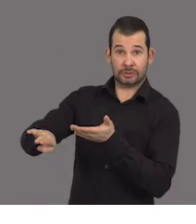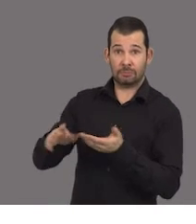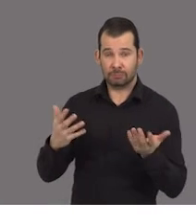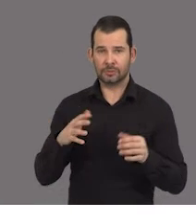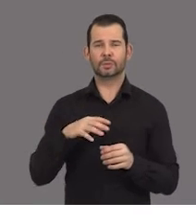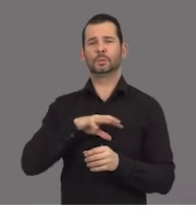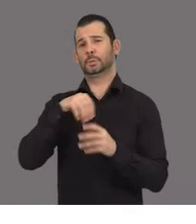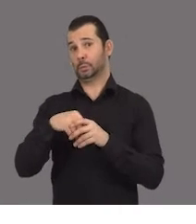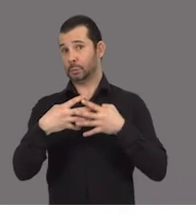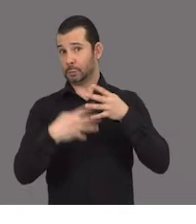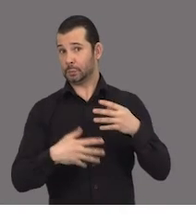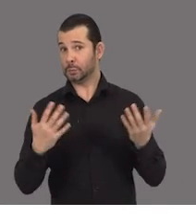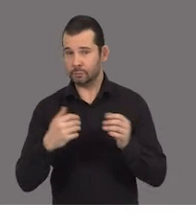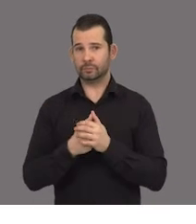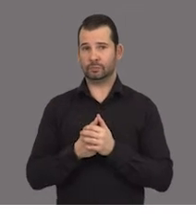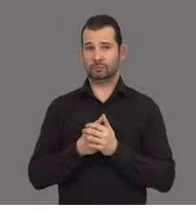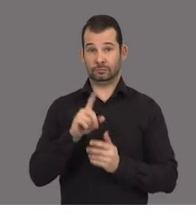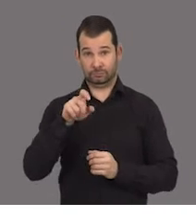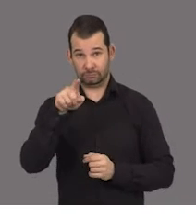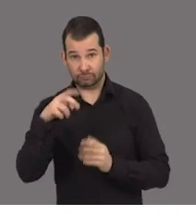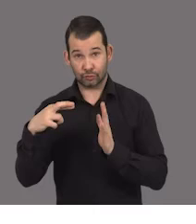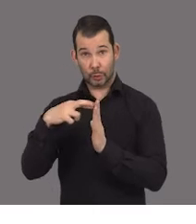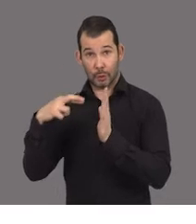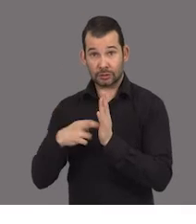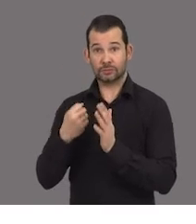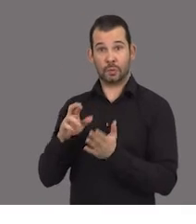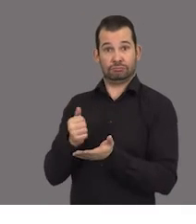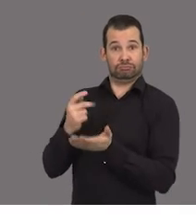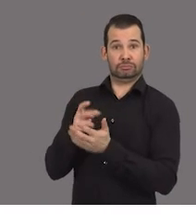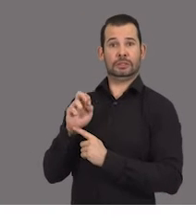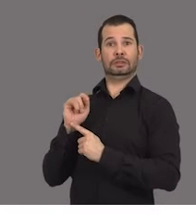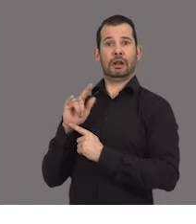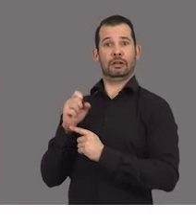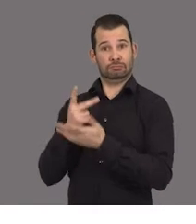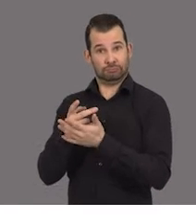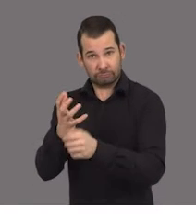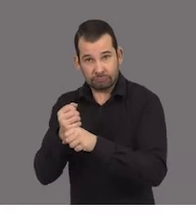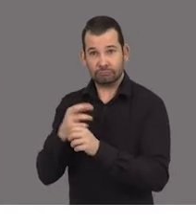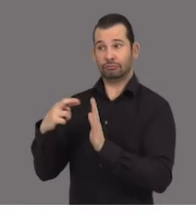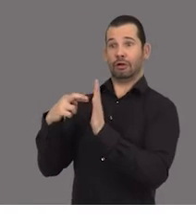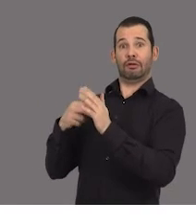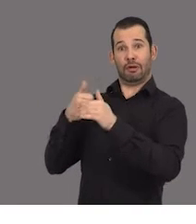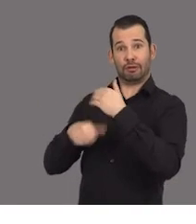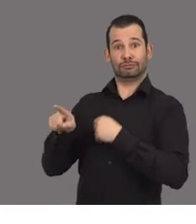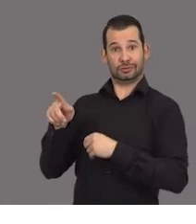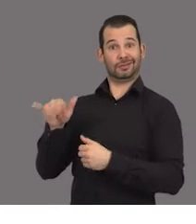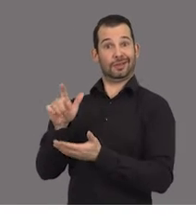if you are registered or entitled to be registered under the Indian Act; where you live;